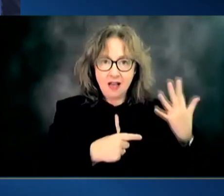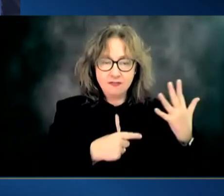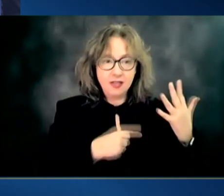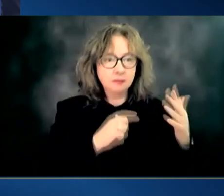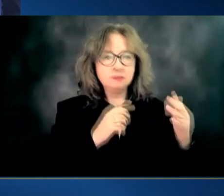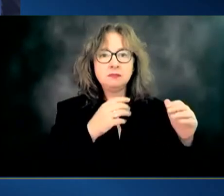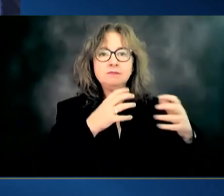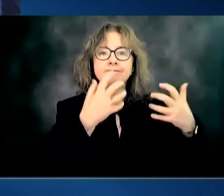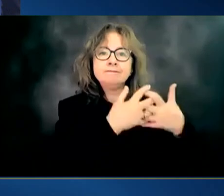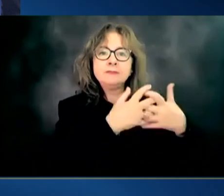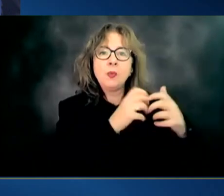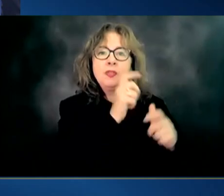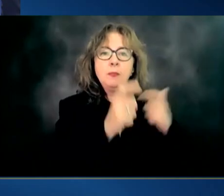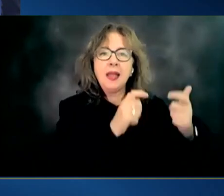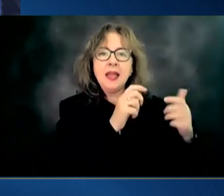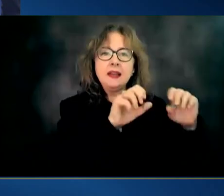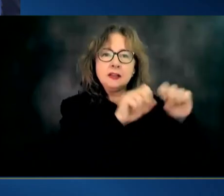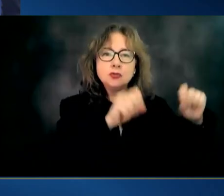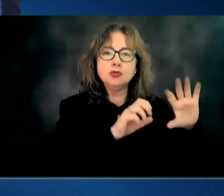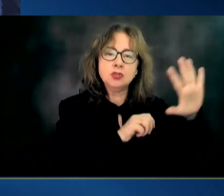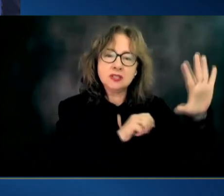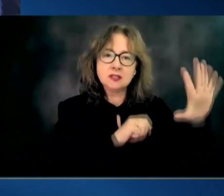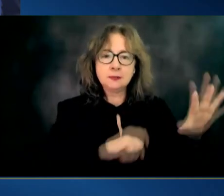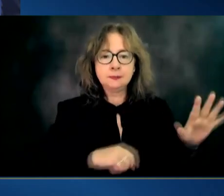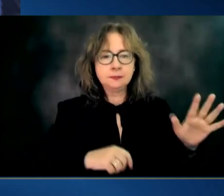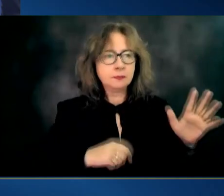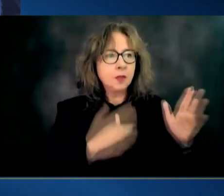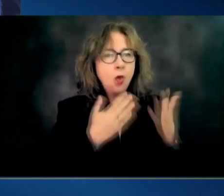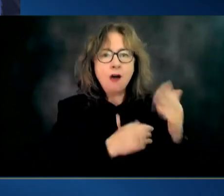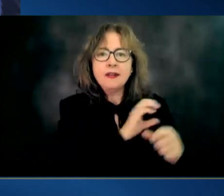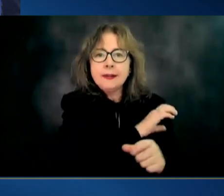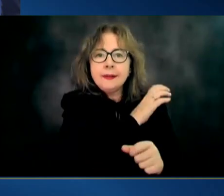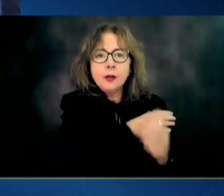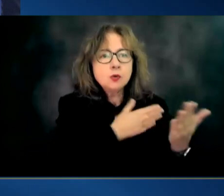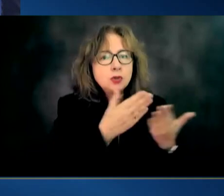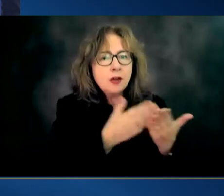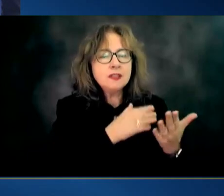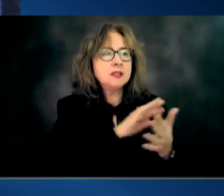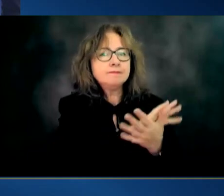and they offer a lot of clinical services to people who live with sickle cell